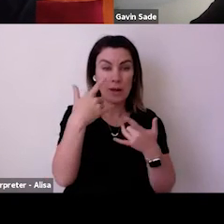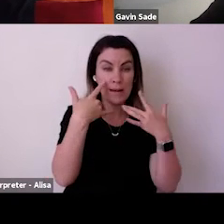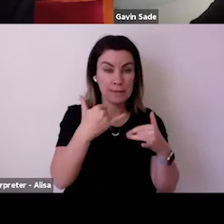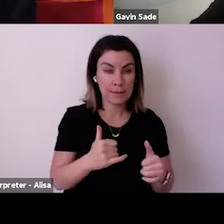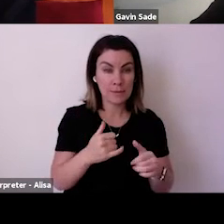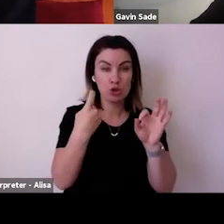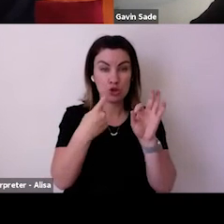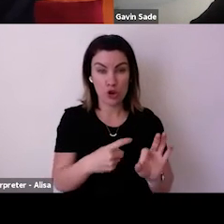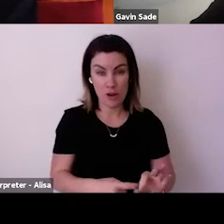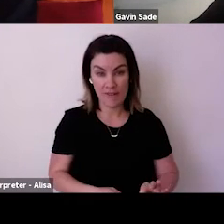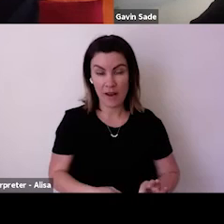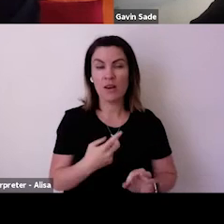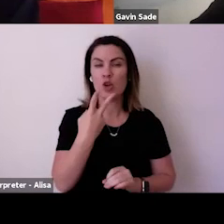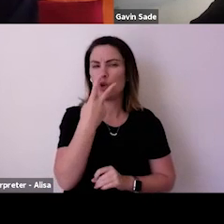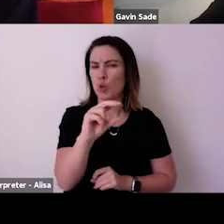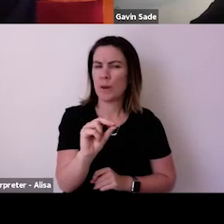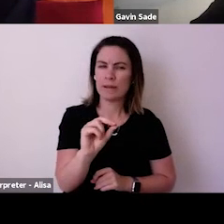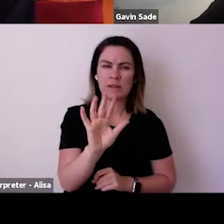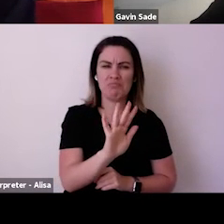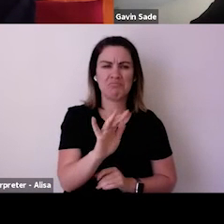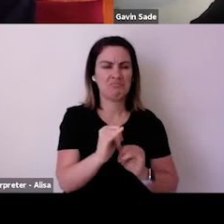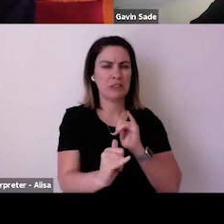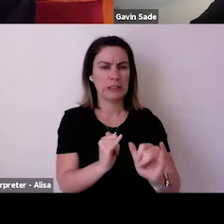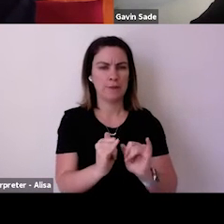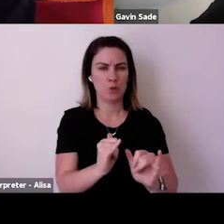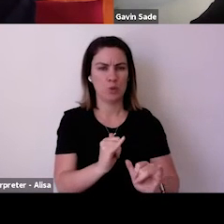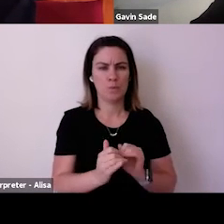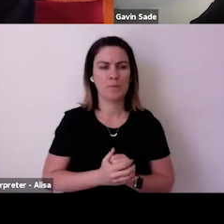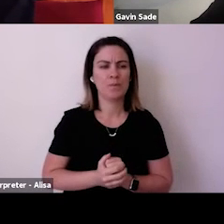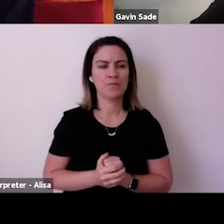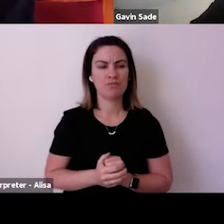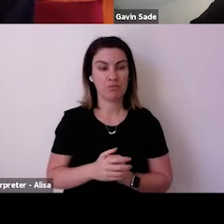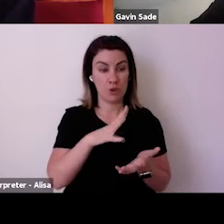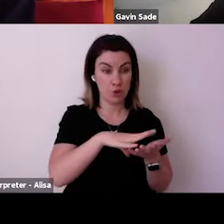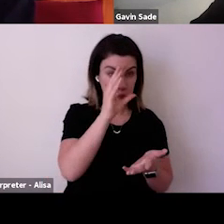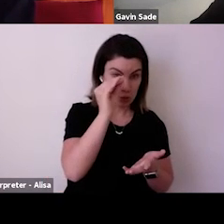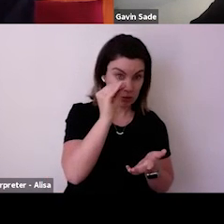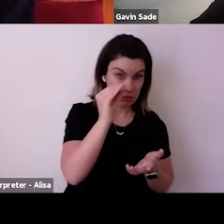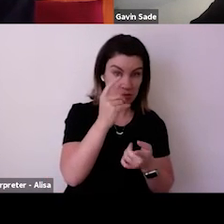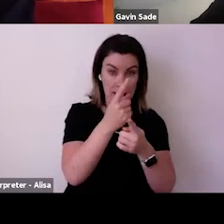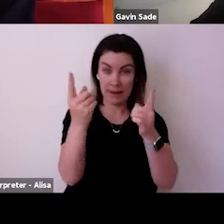semistructured interviews with the students, academics and industry partners.